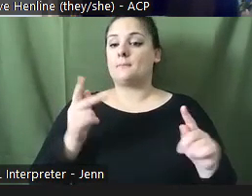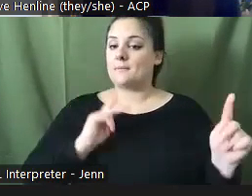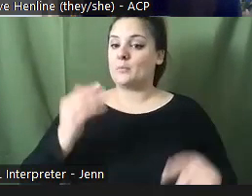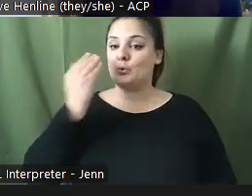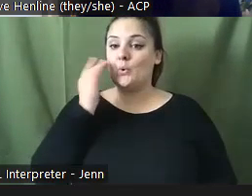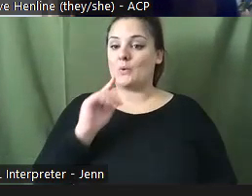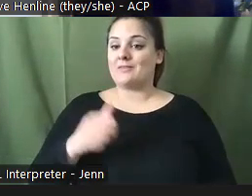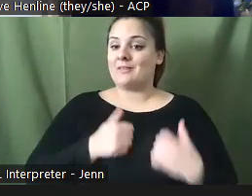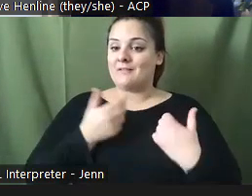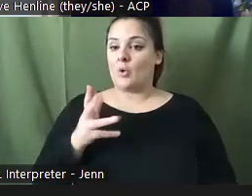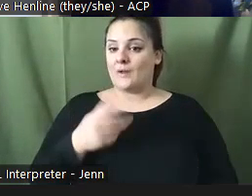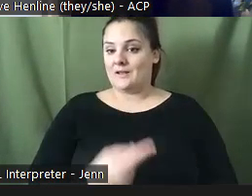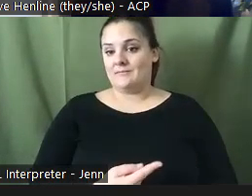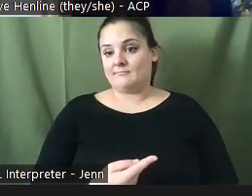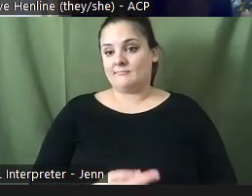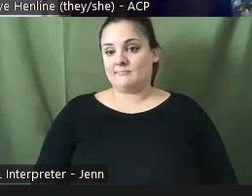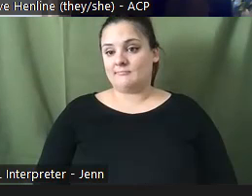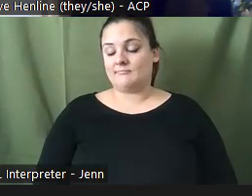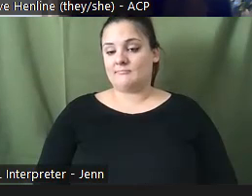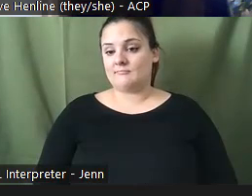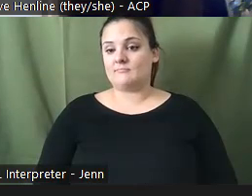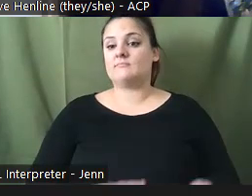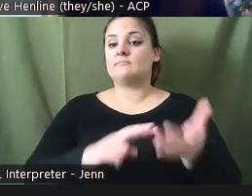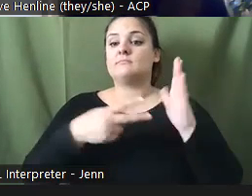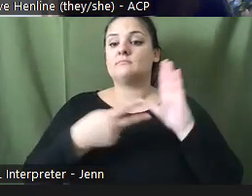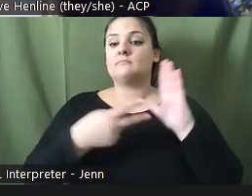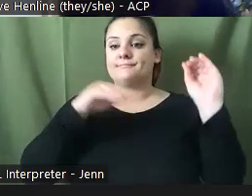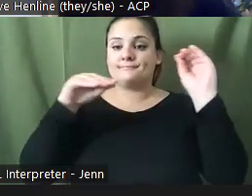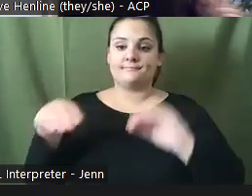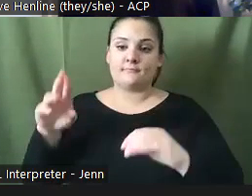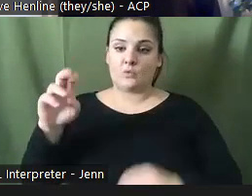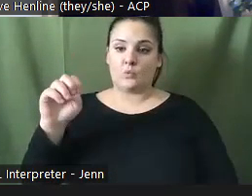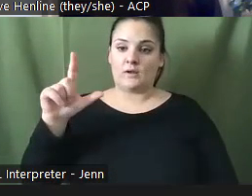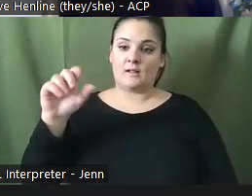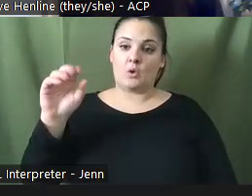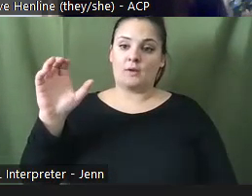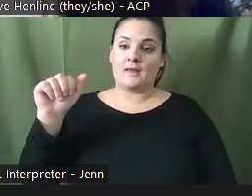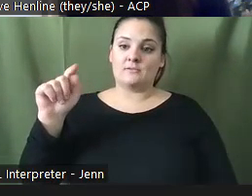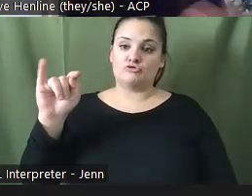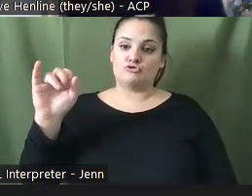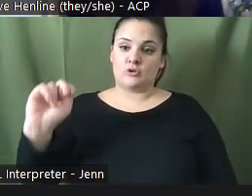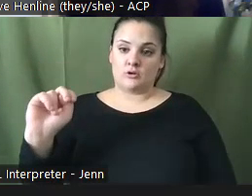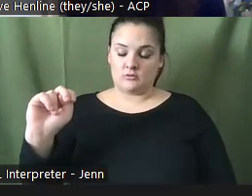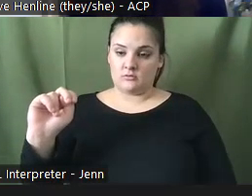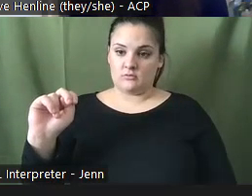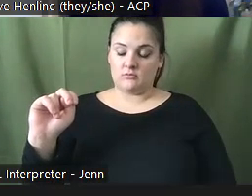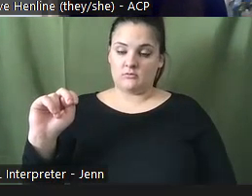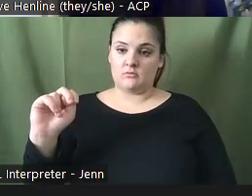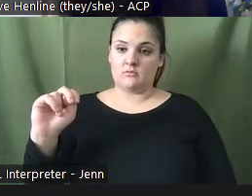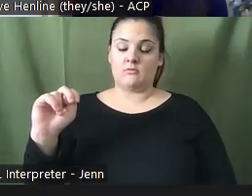they live. And so that relocation element is to really to start those records fresh.